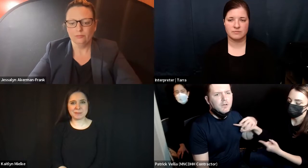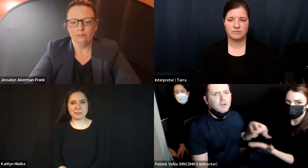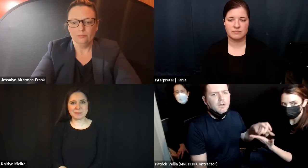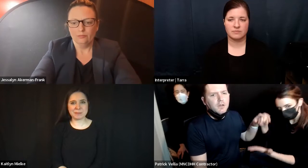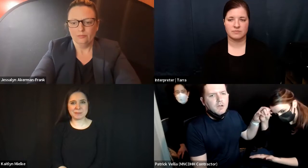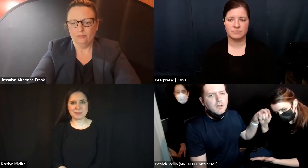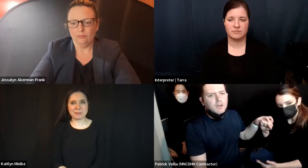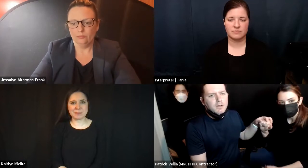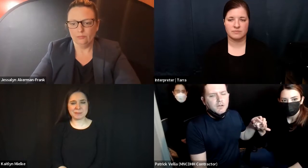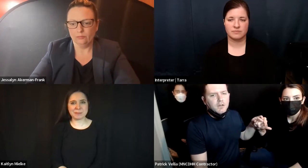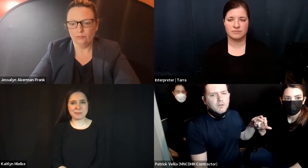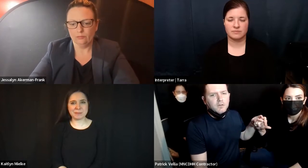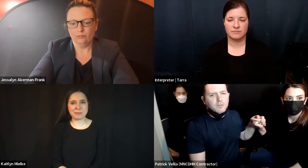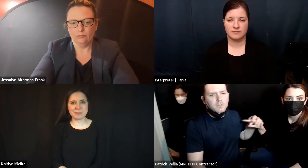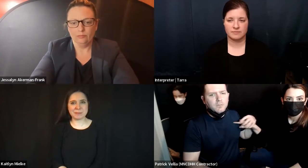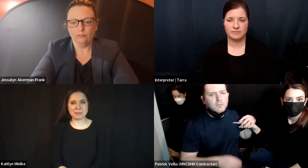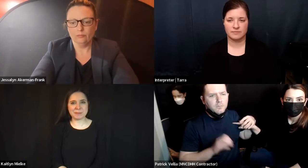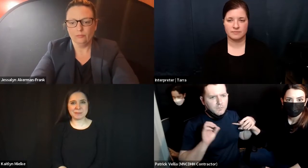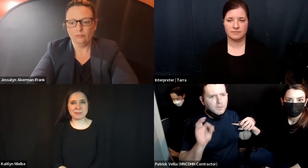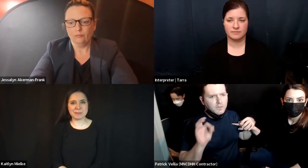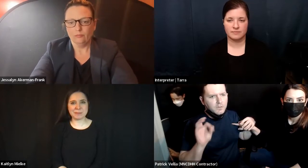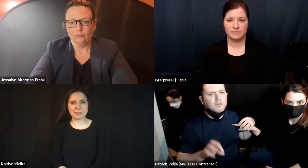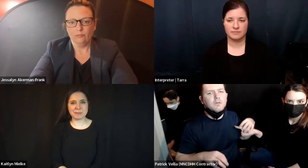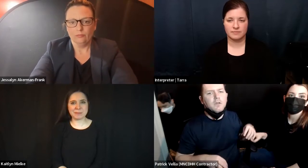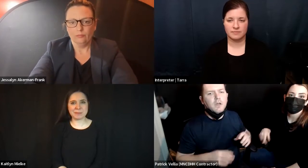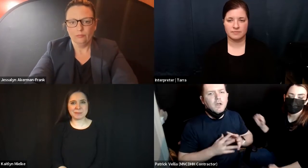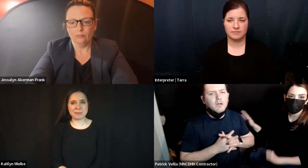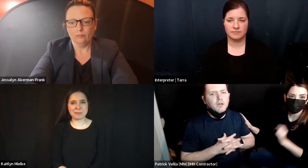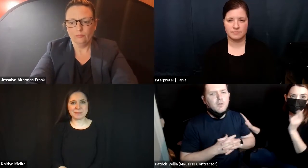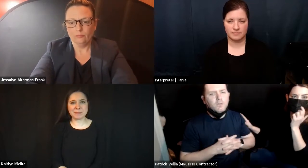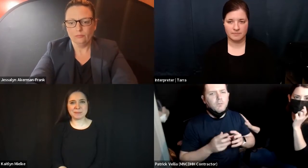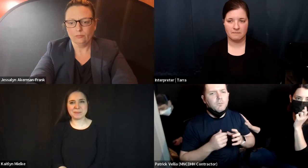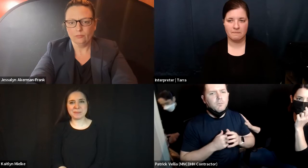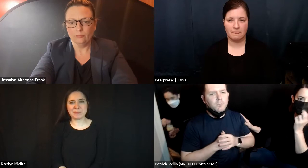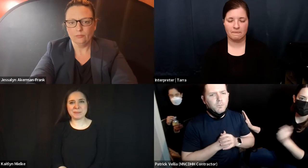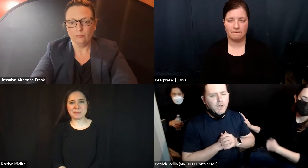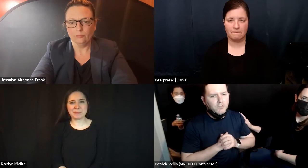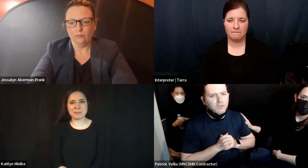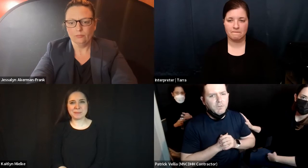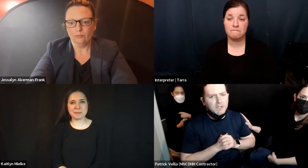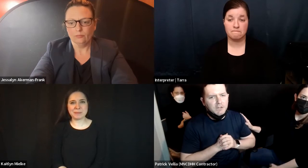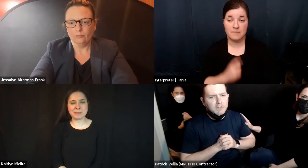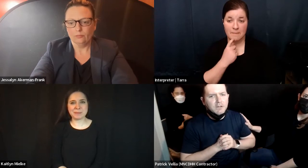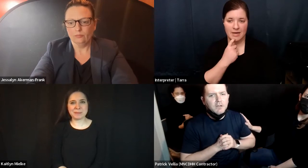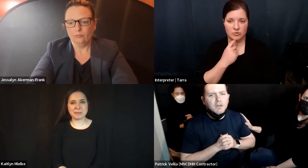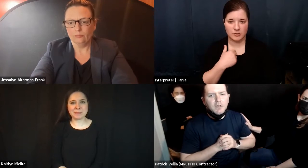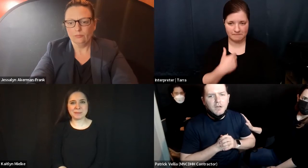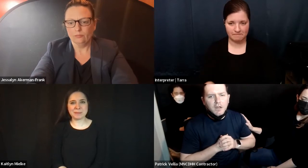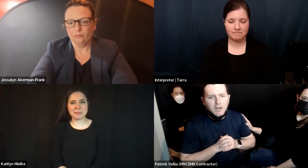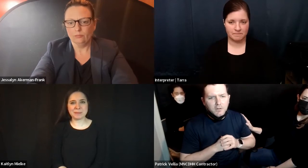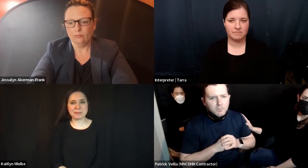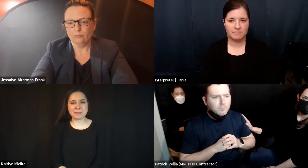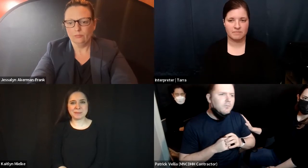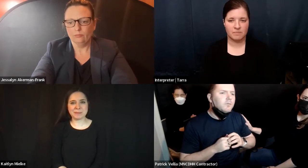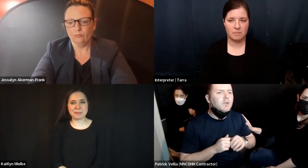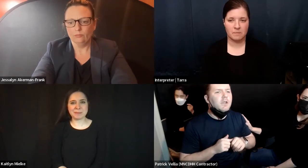And when was your first exposure to American Sign Language, at what age?